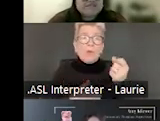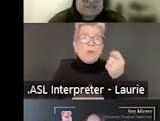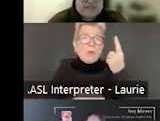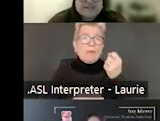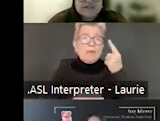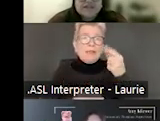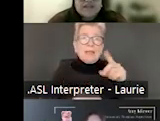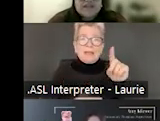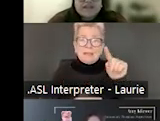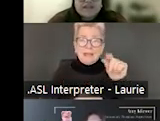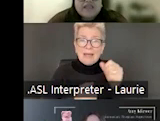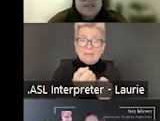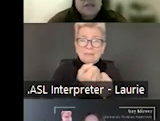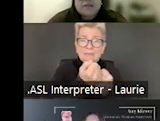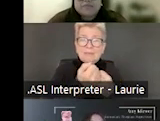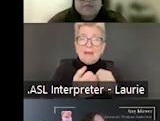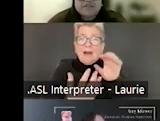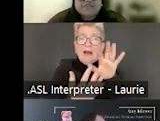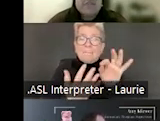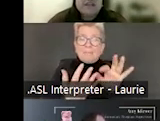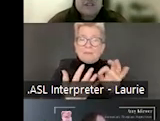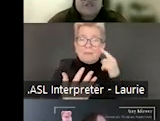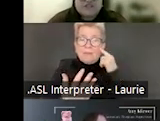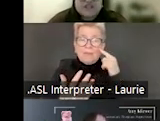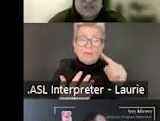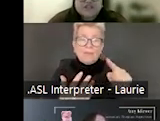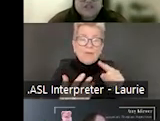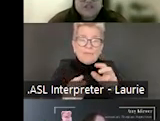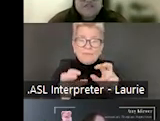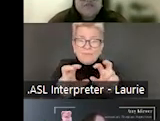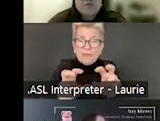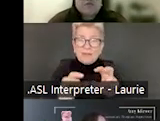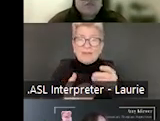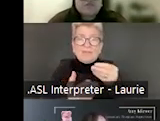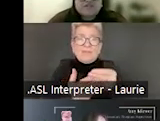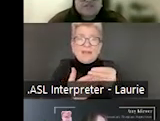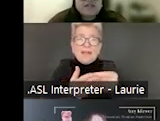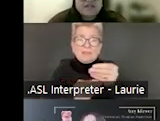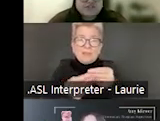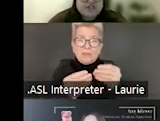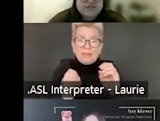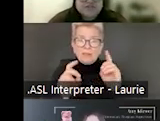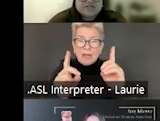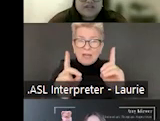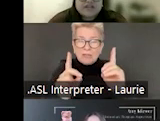investing and in implementing financial education for both students and educators